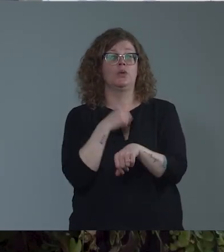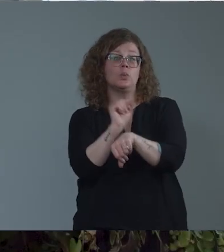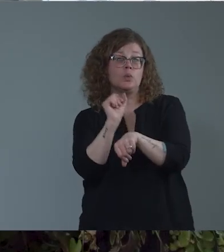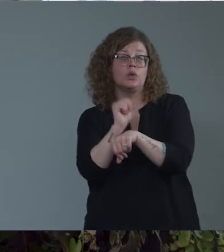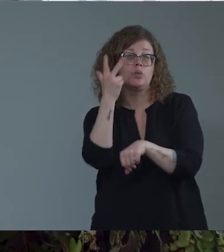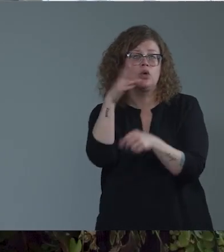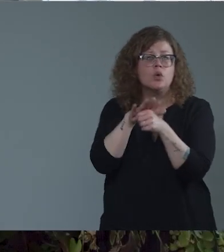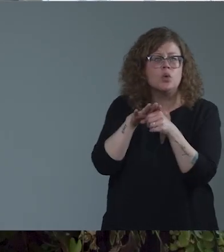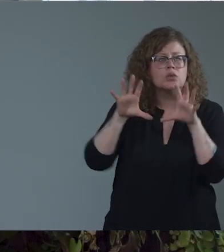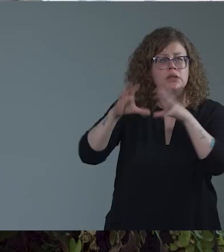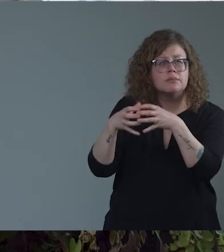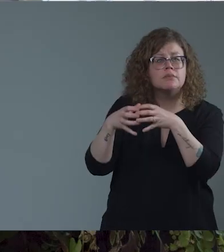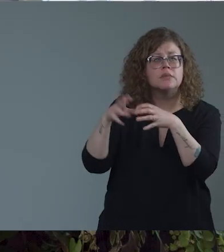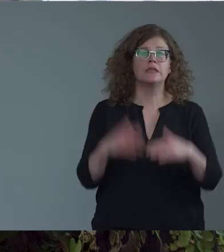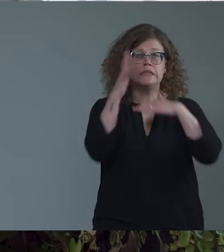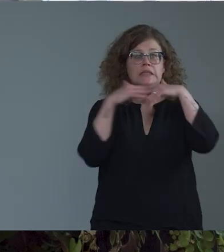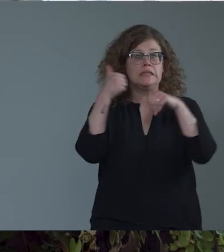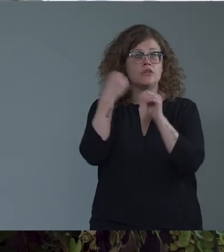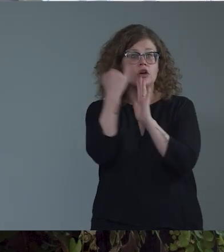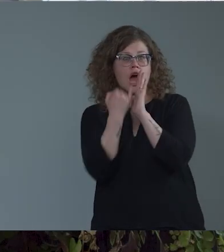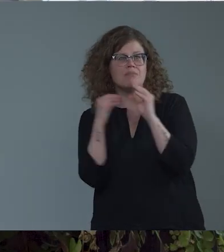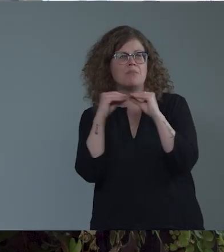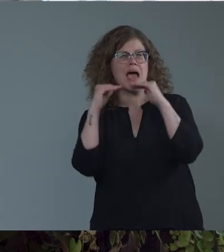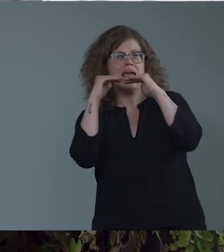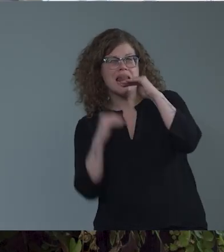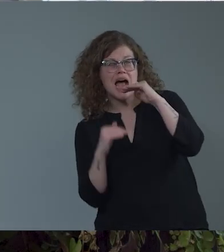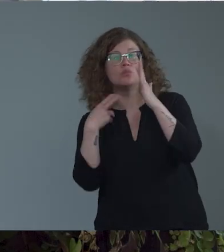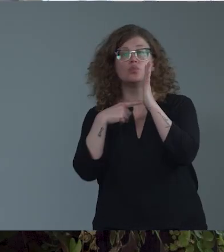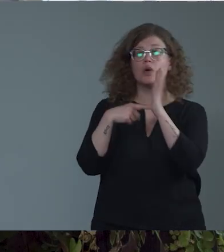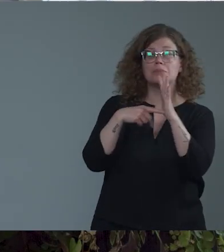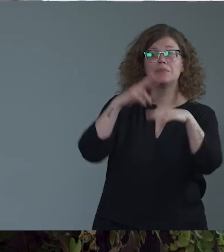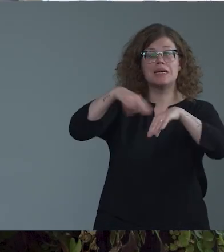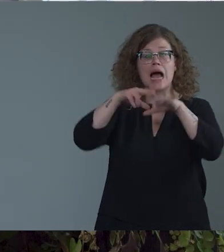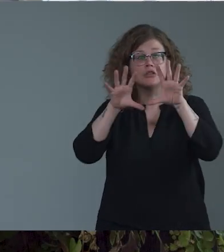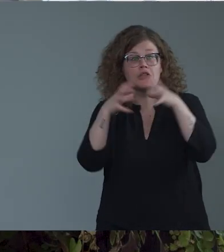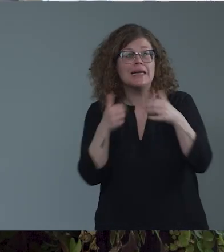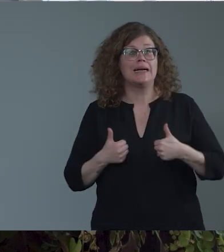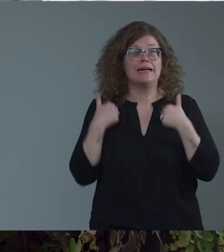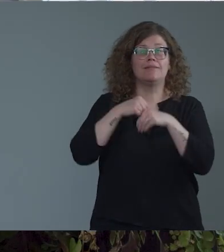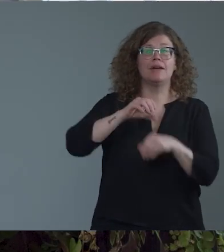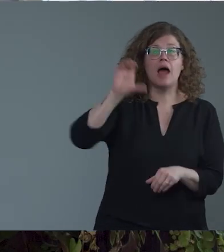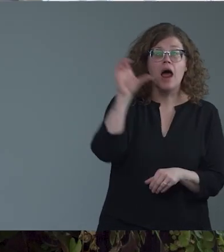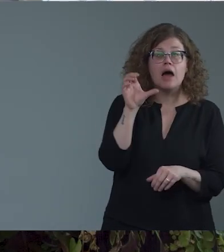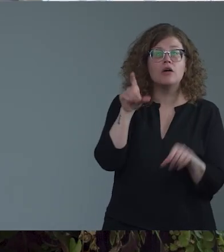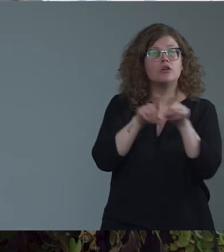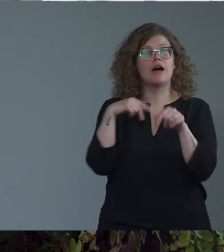When I first started, I did a survey of all the artwork in the collection. Less than 3% was by indigenous artists.